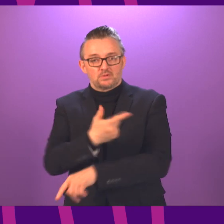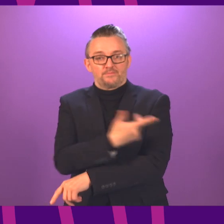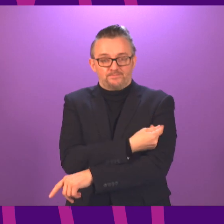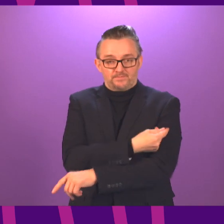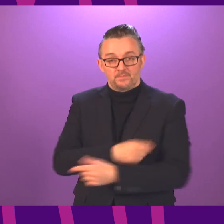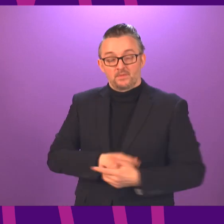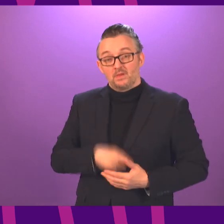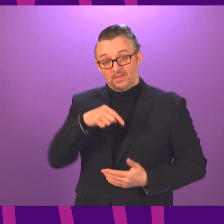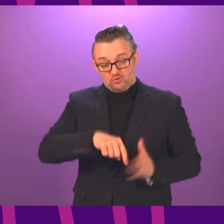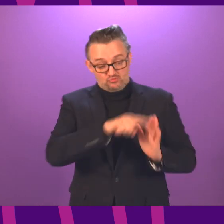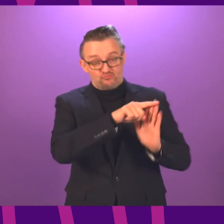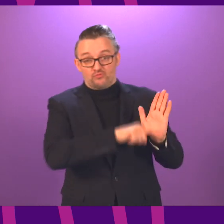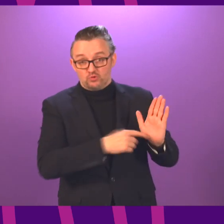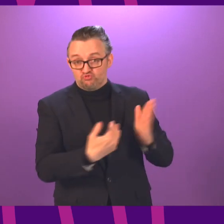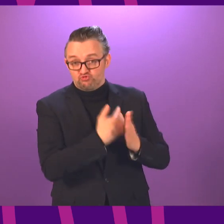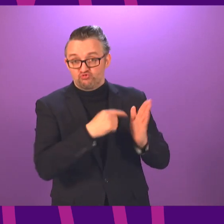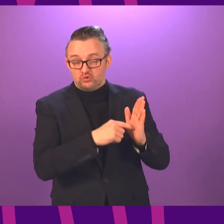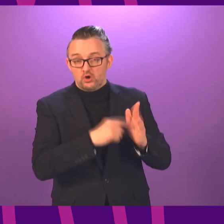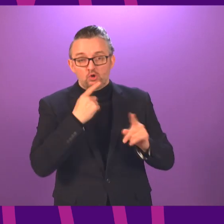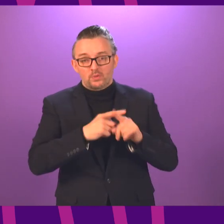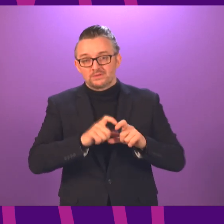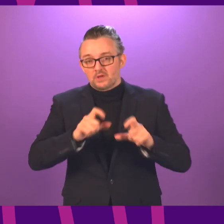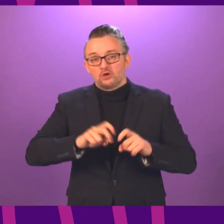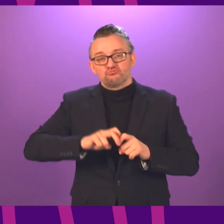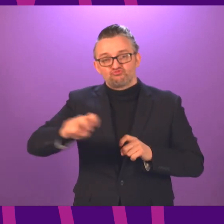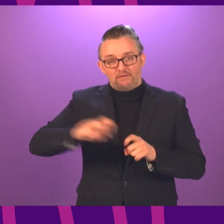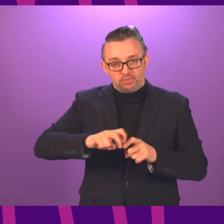therefore rightly emphasises the importance of travel restrictions and the test and protect